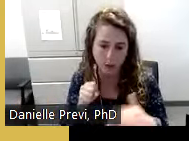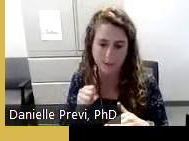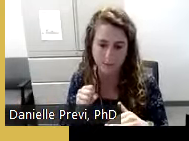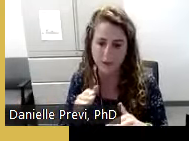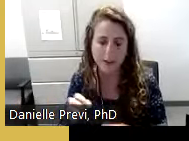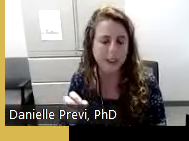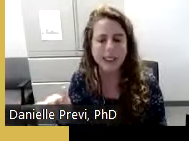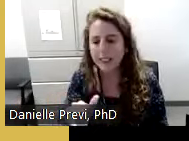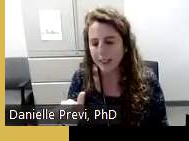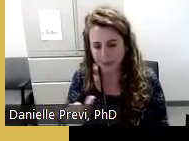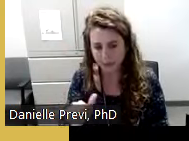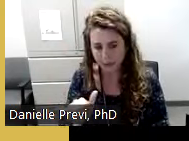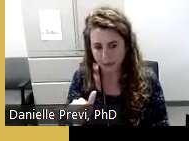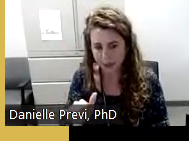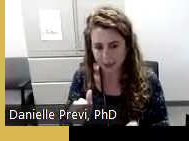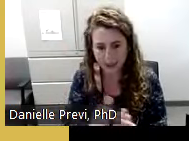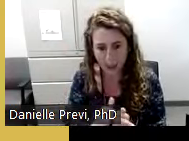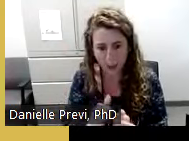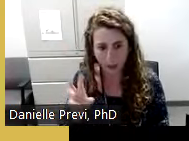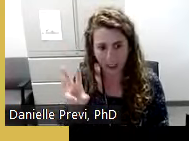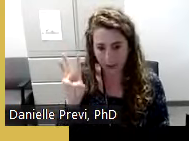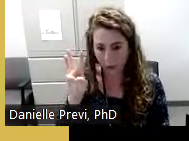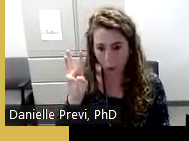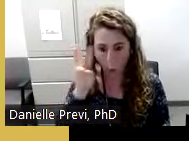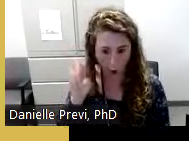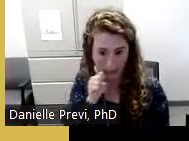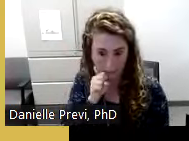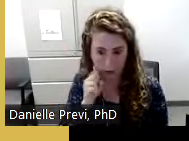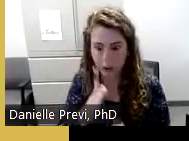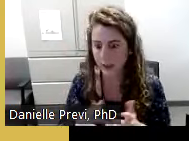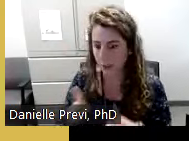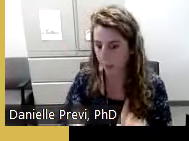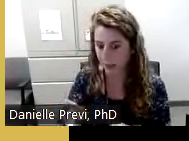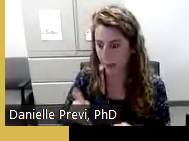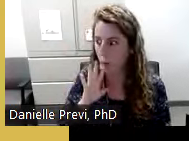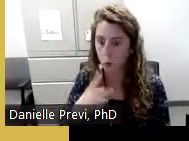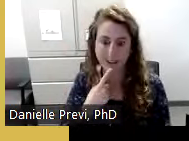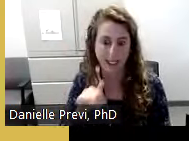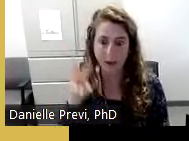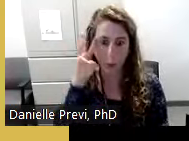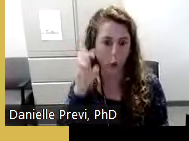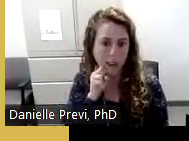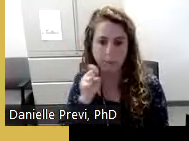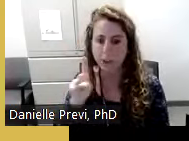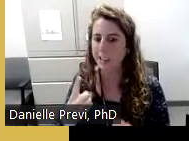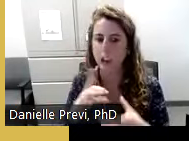and found out that they actually both have Usher syndrome. Very similar to Waardenburg syndrome,